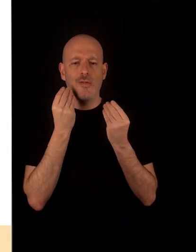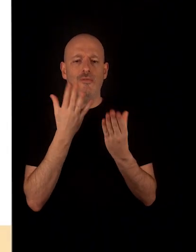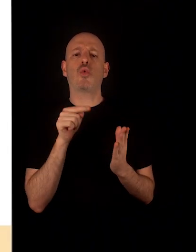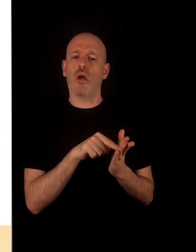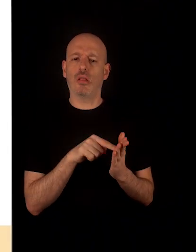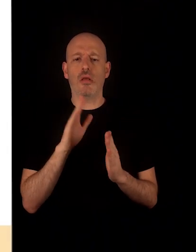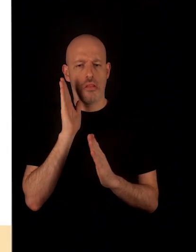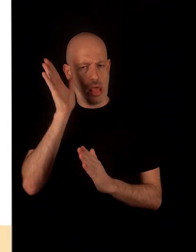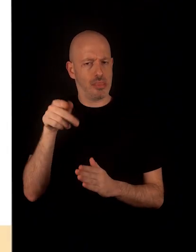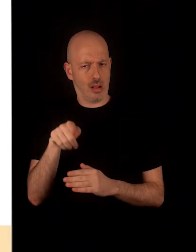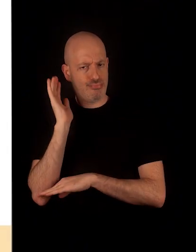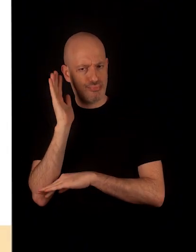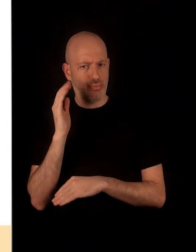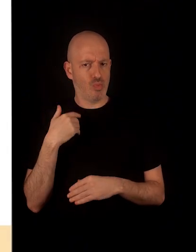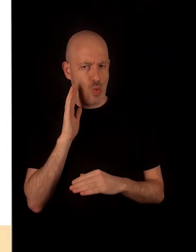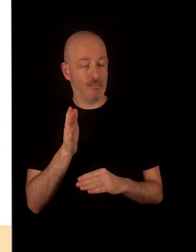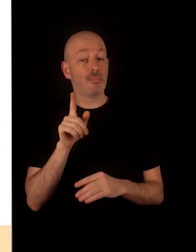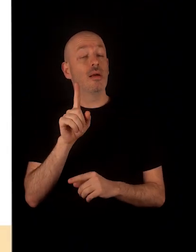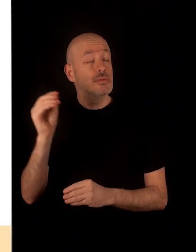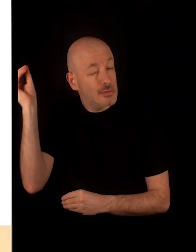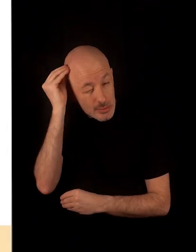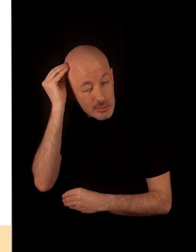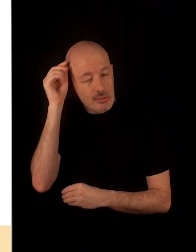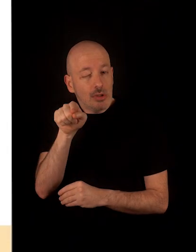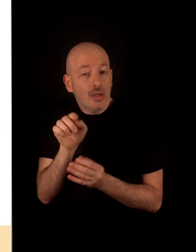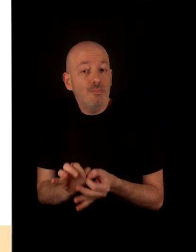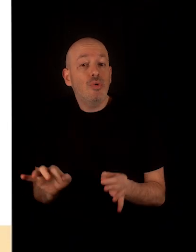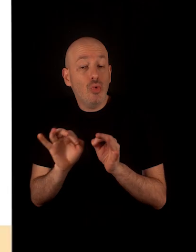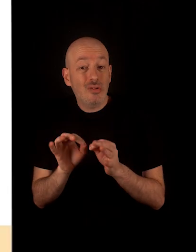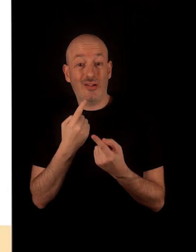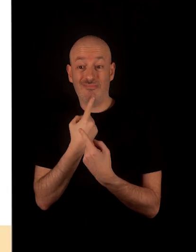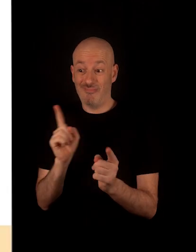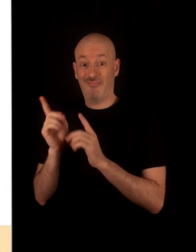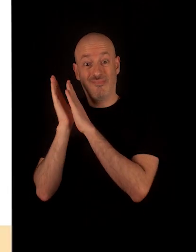Some key dates for these two phases. As I said in the first phase,